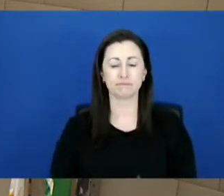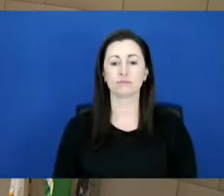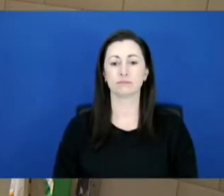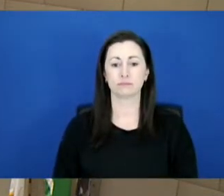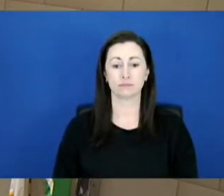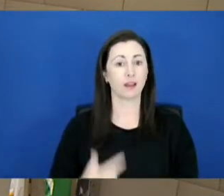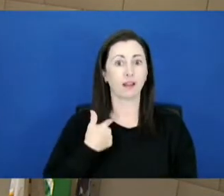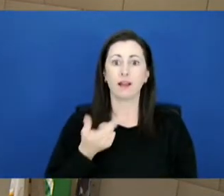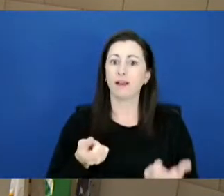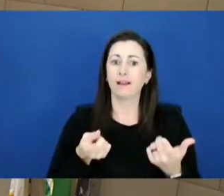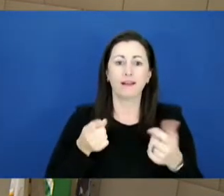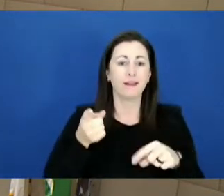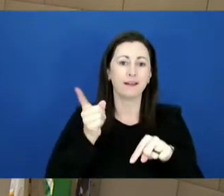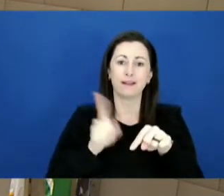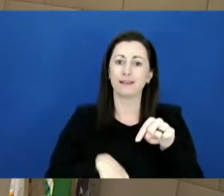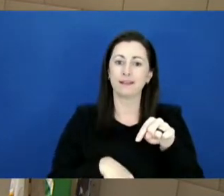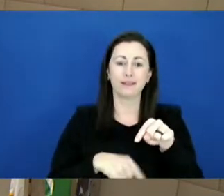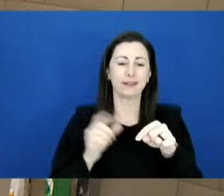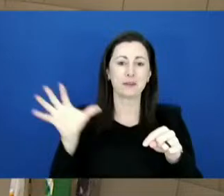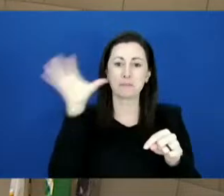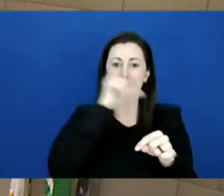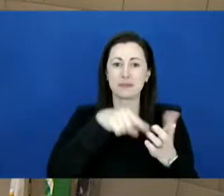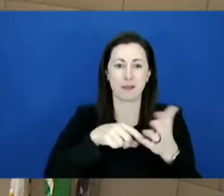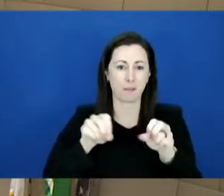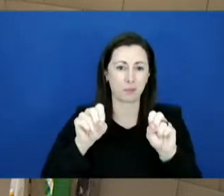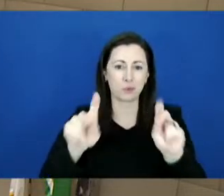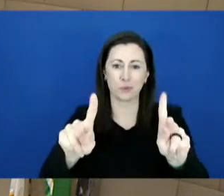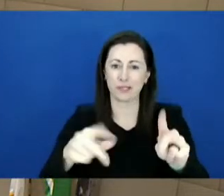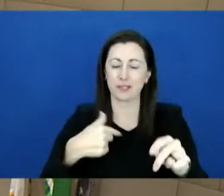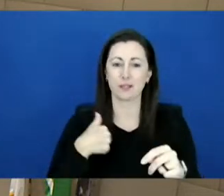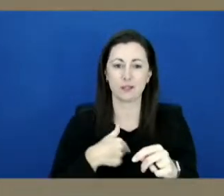CHAIRMAN JERRELL. THANK YOU.